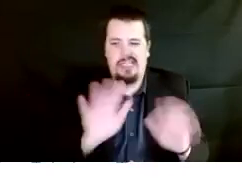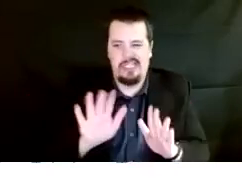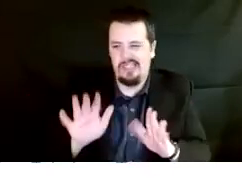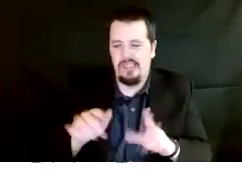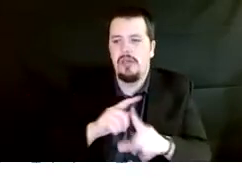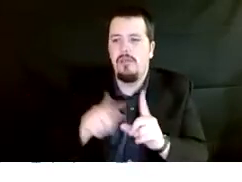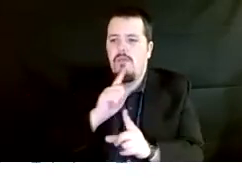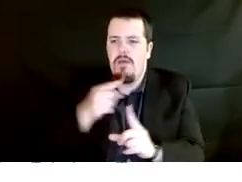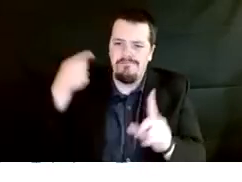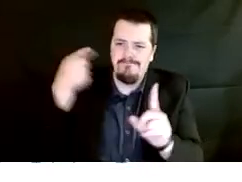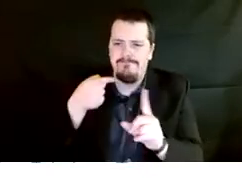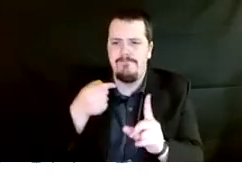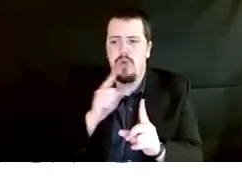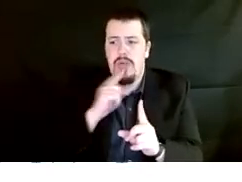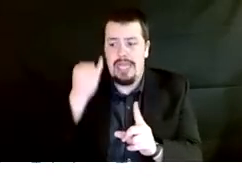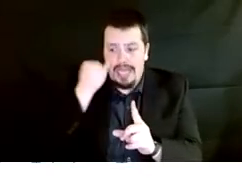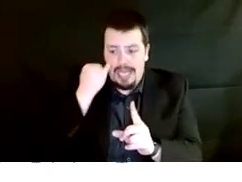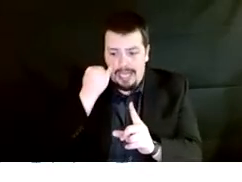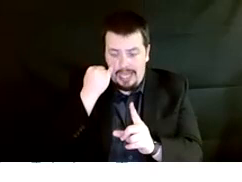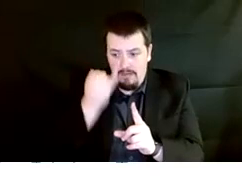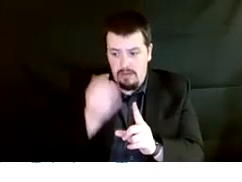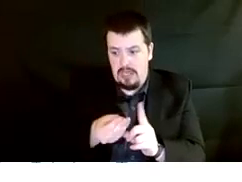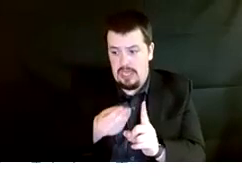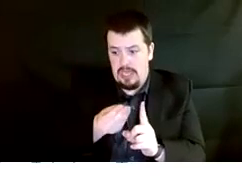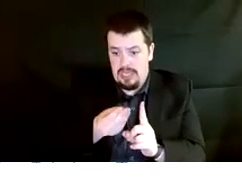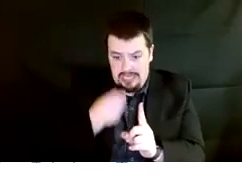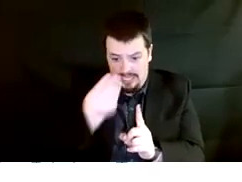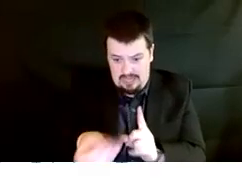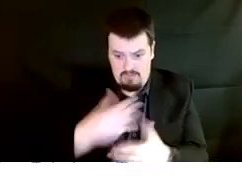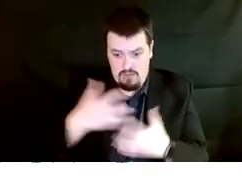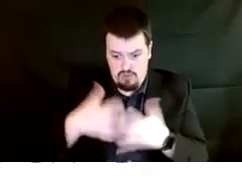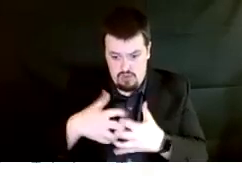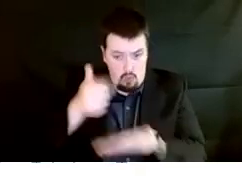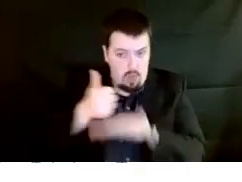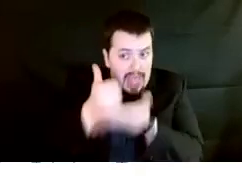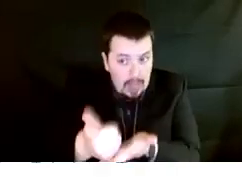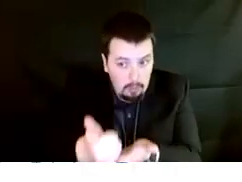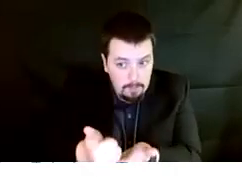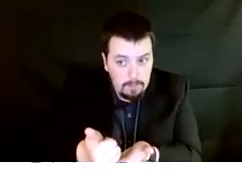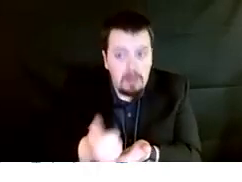is if we give this person a ventilator, will it help them um and then that's how